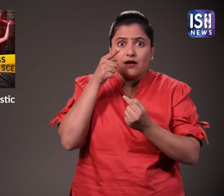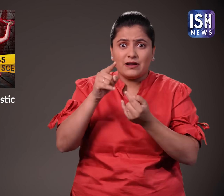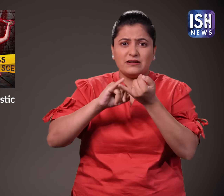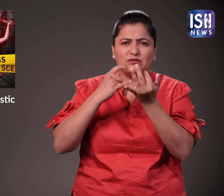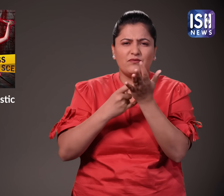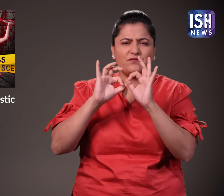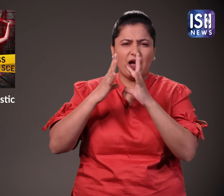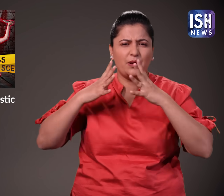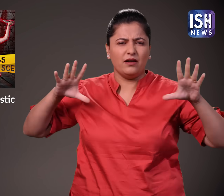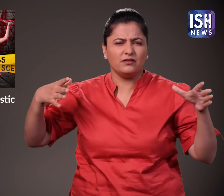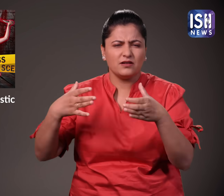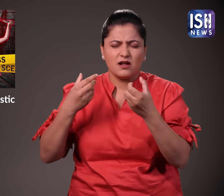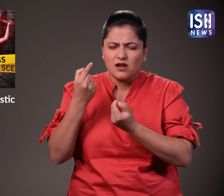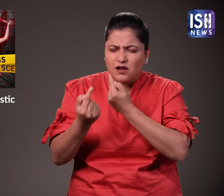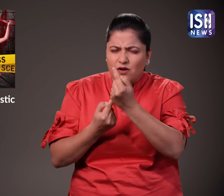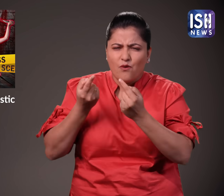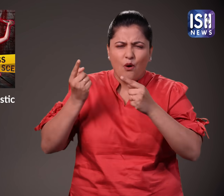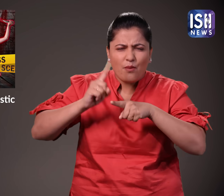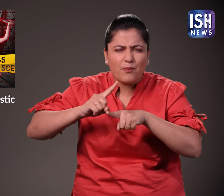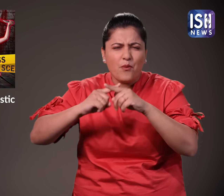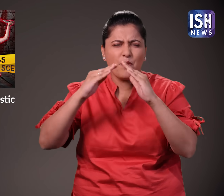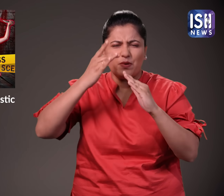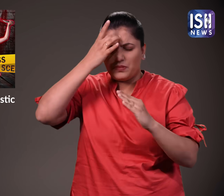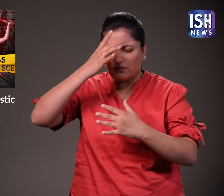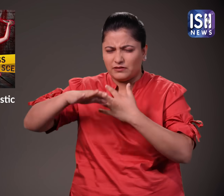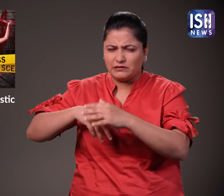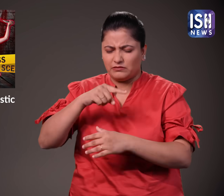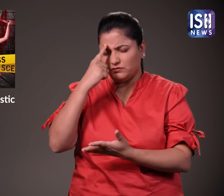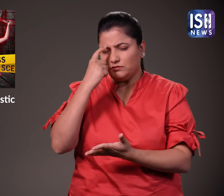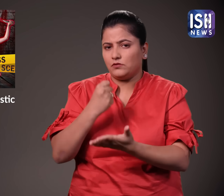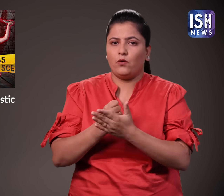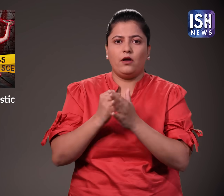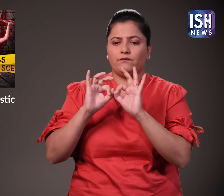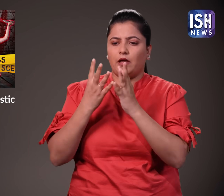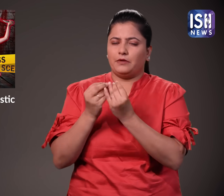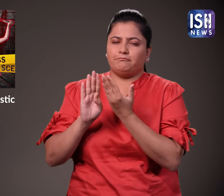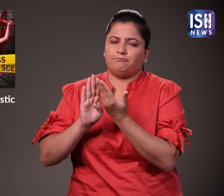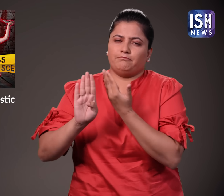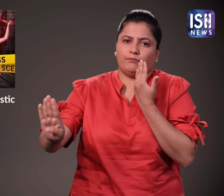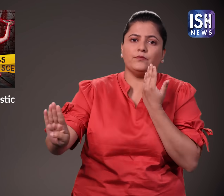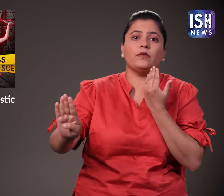Due to constant arguments with his family, he decided to leave them.